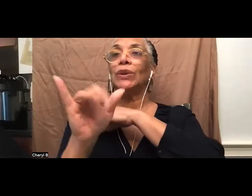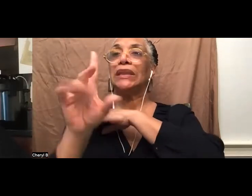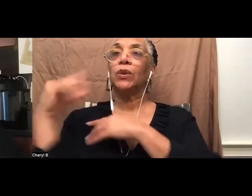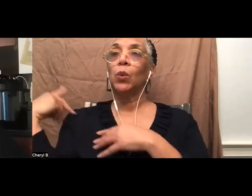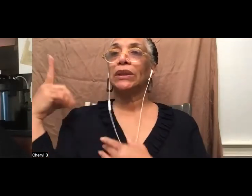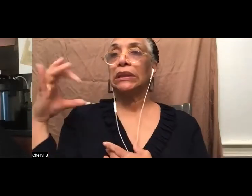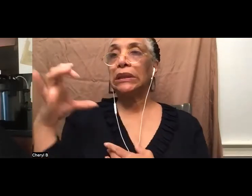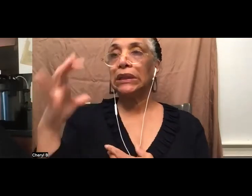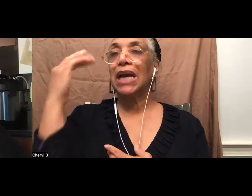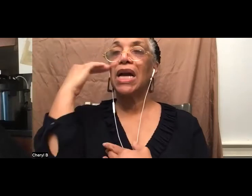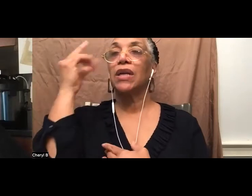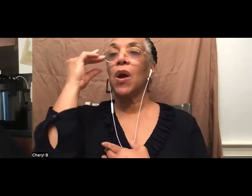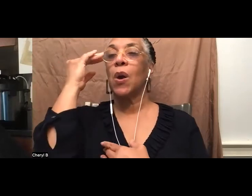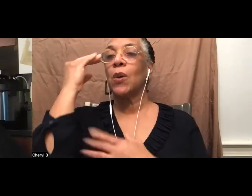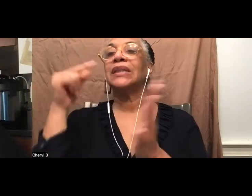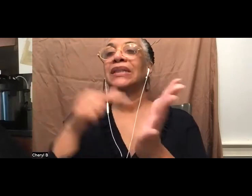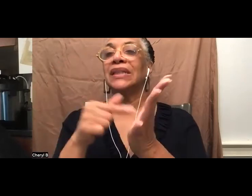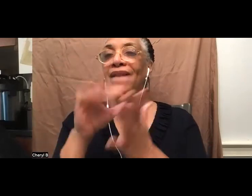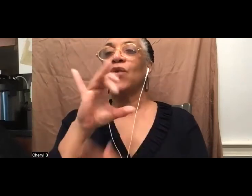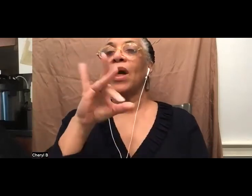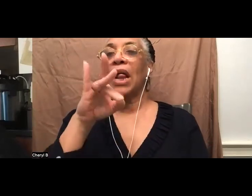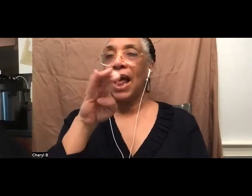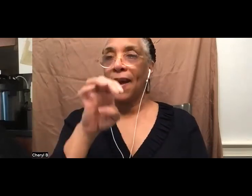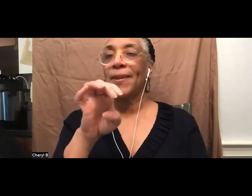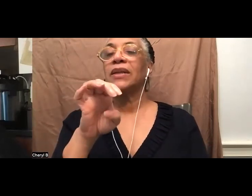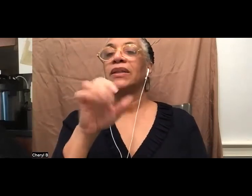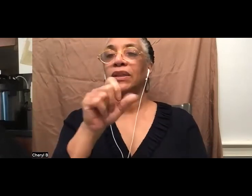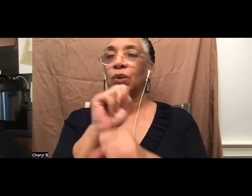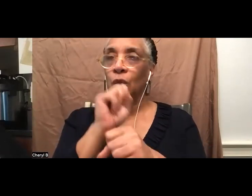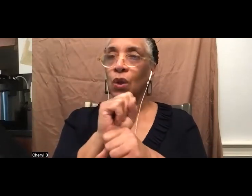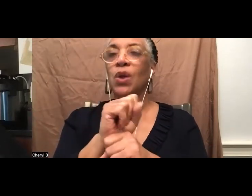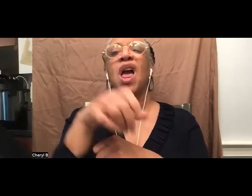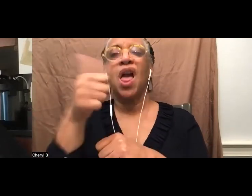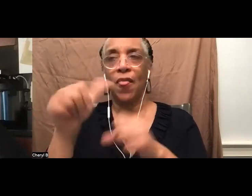Climate is working on that as well as a lot of other organizations.